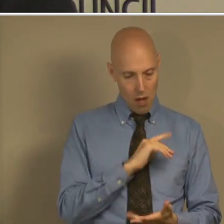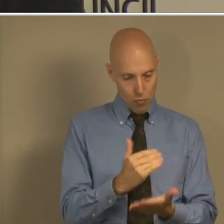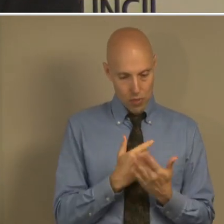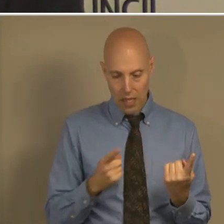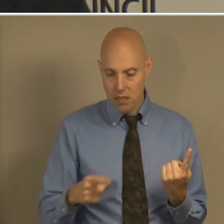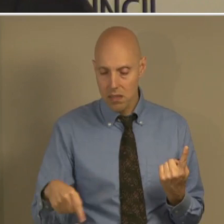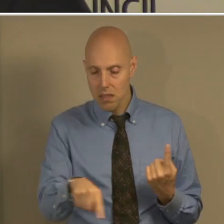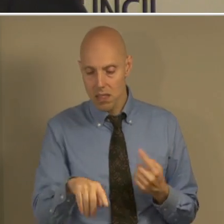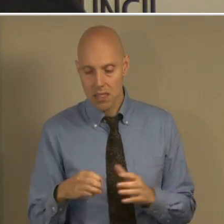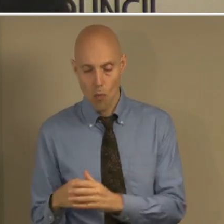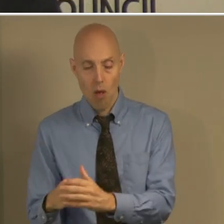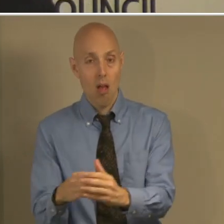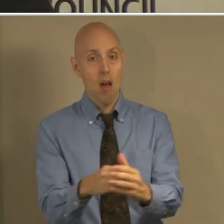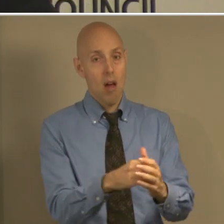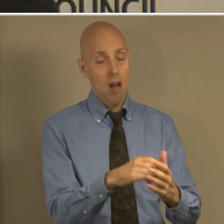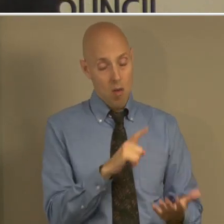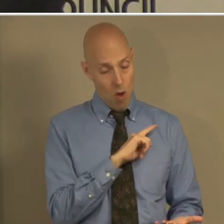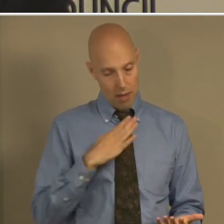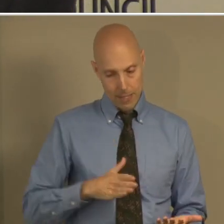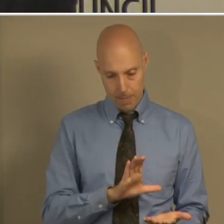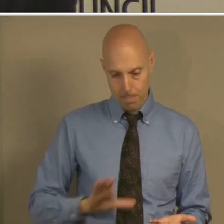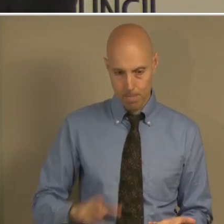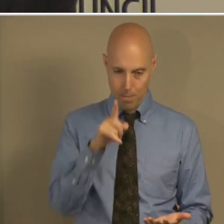in order to make more money available for smaller organisations.